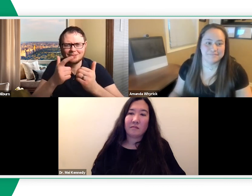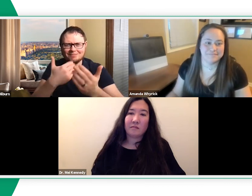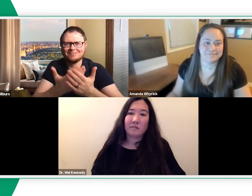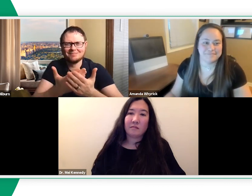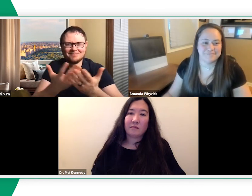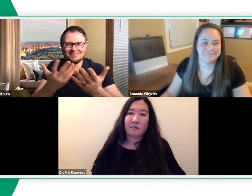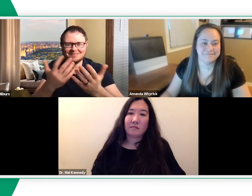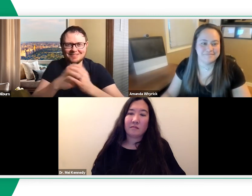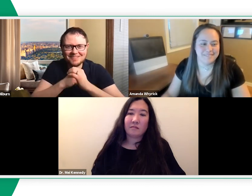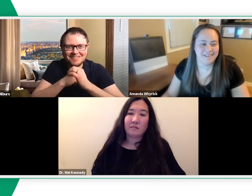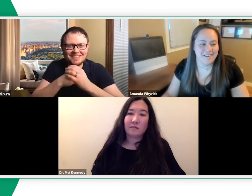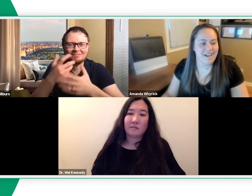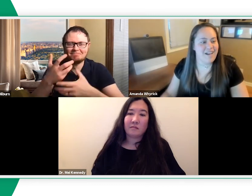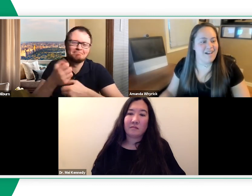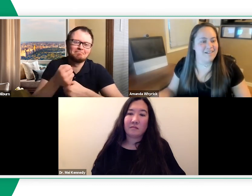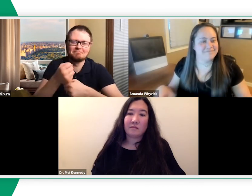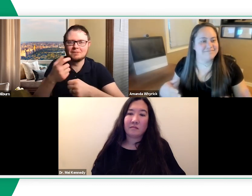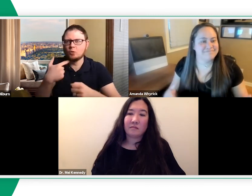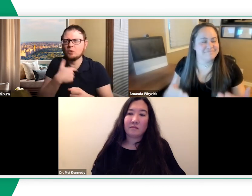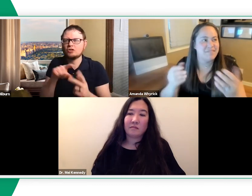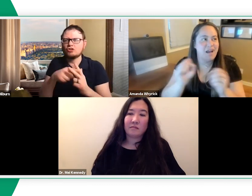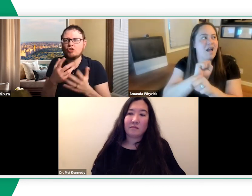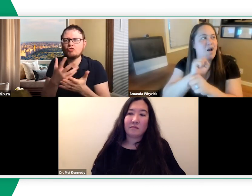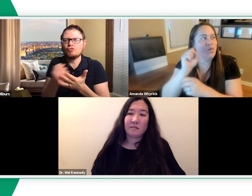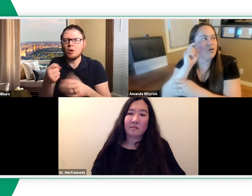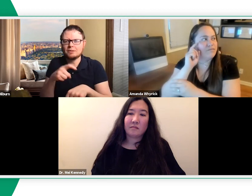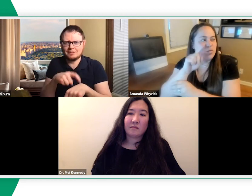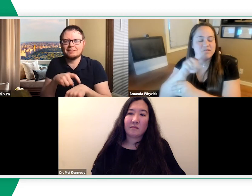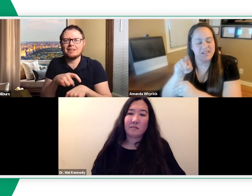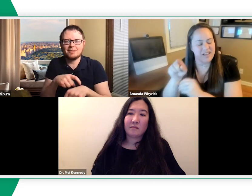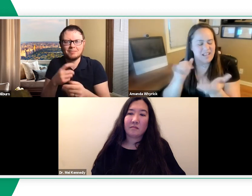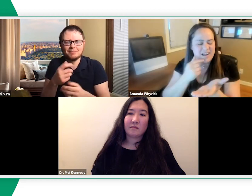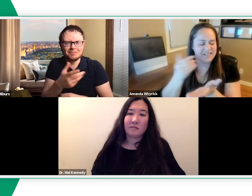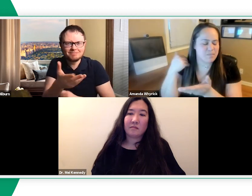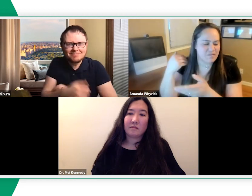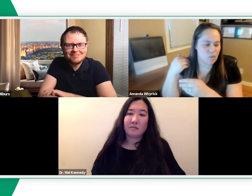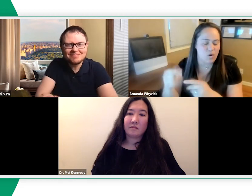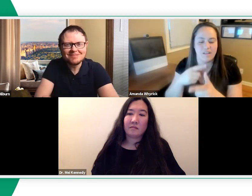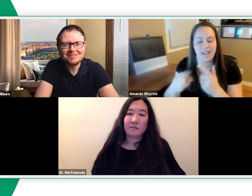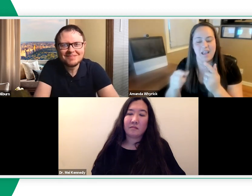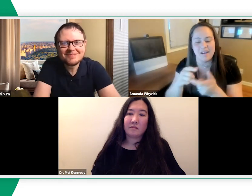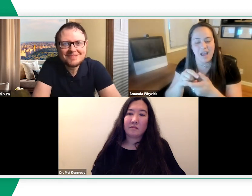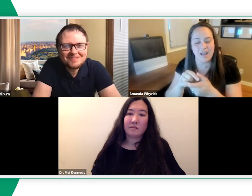to it than just that. >>BRIAN MILBURN: How'd you get to where you are? >>AMANDA WHYRICK: I worked for Z, like I said